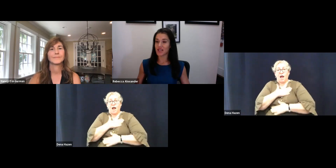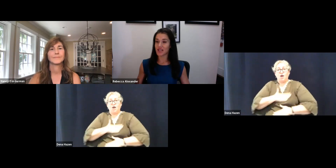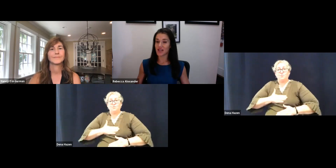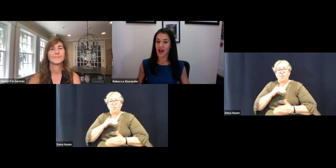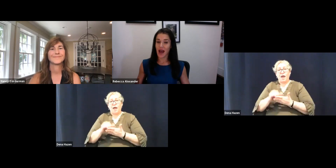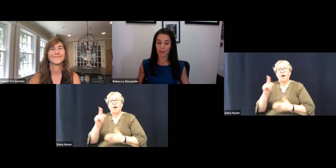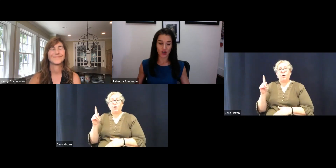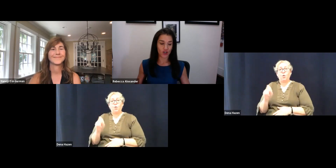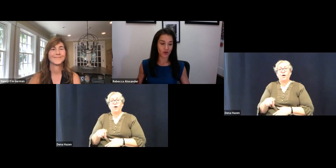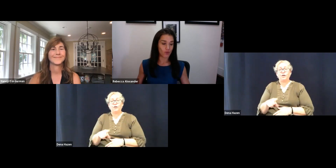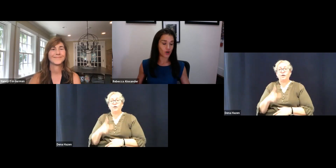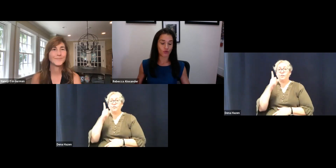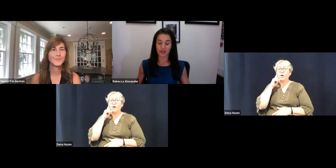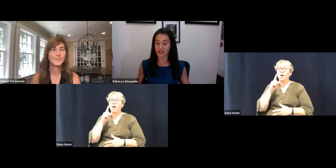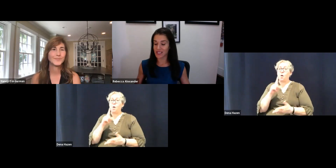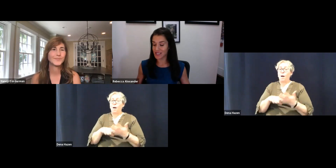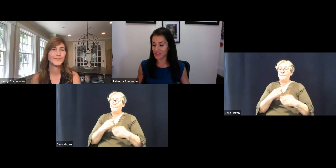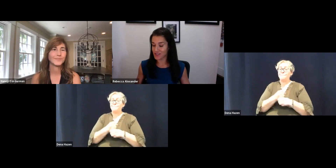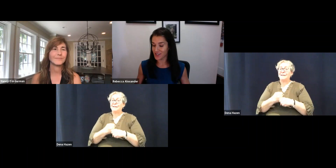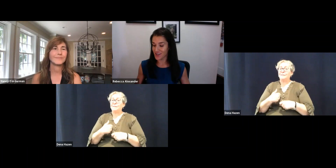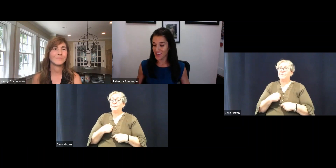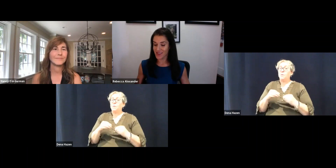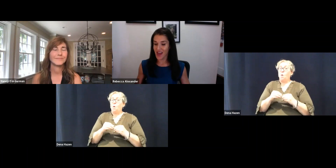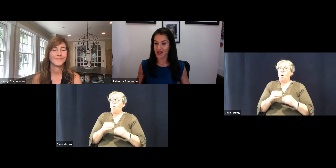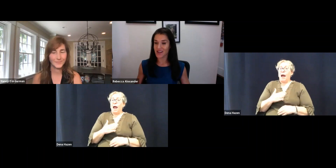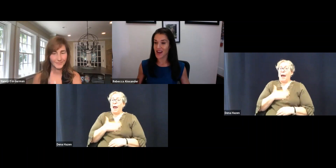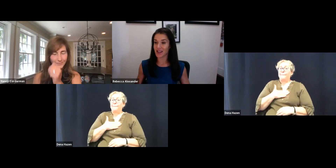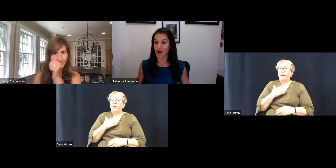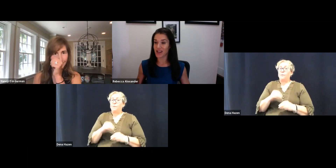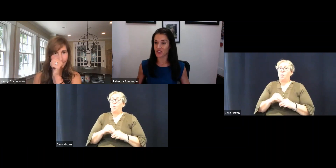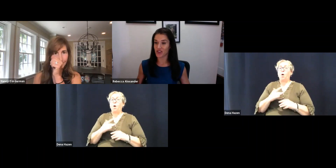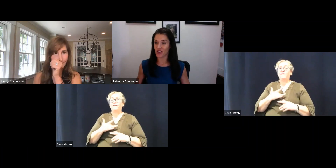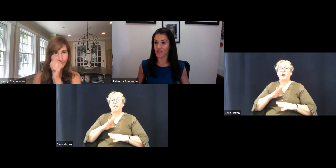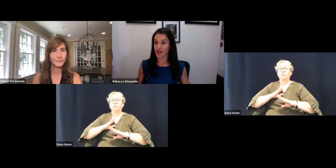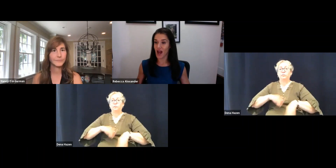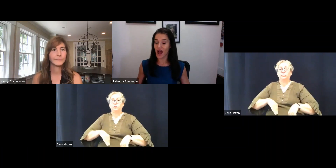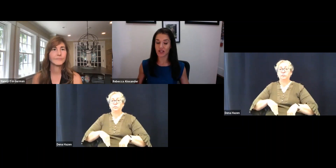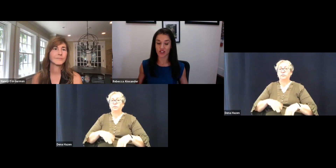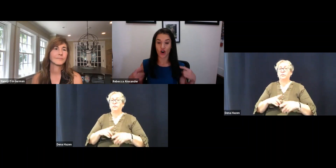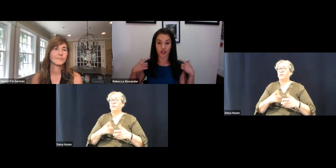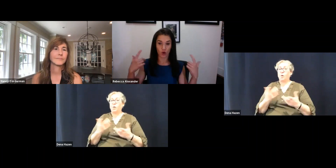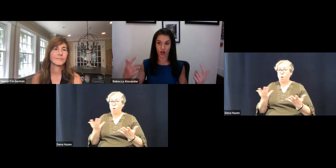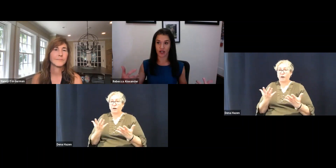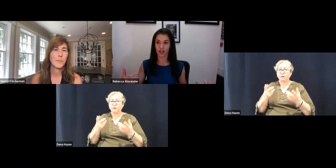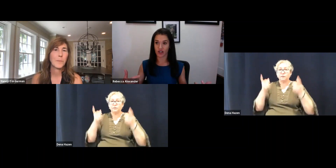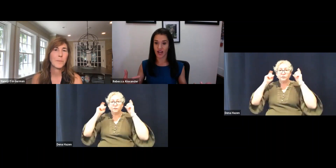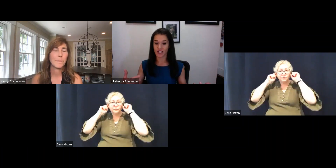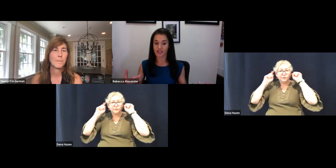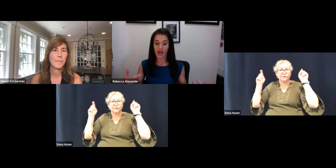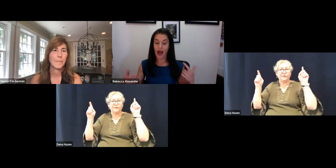me happier, more relieved, than taking my ears off. And I started wearing hearing aids.